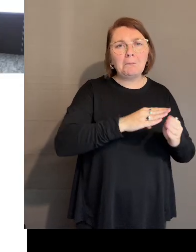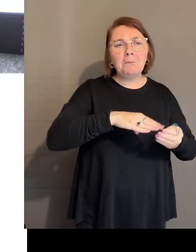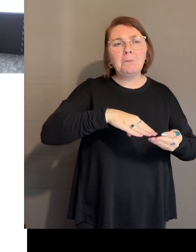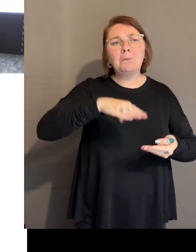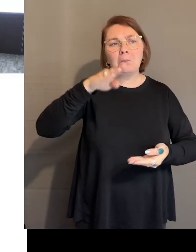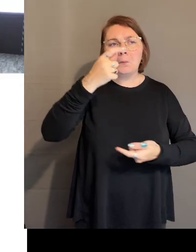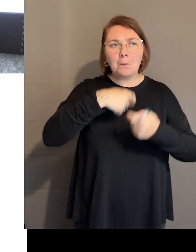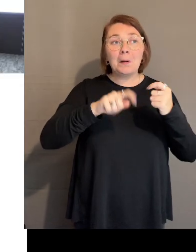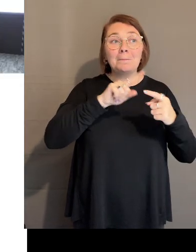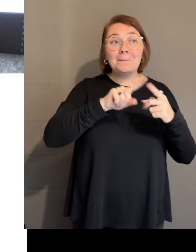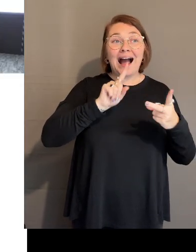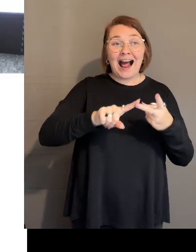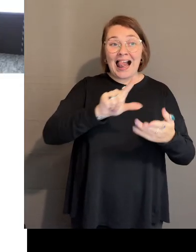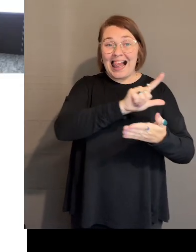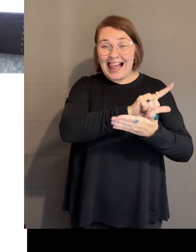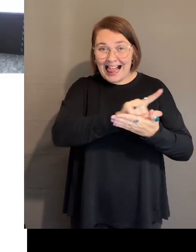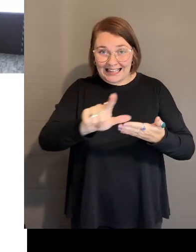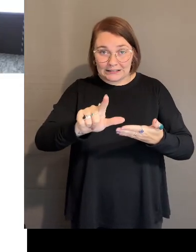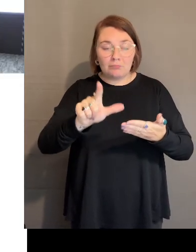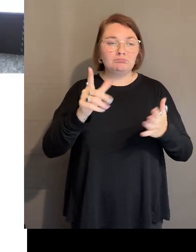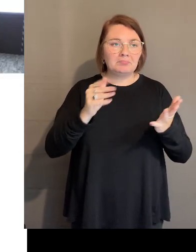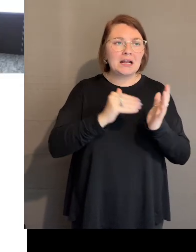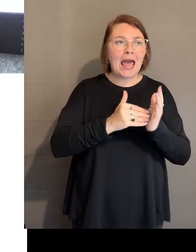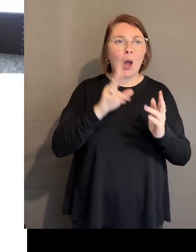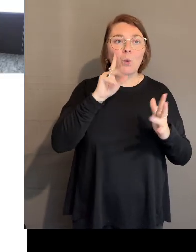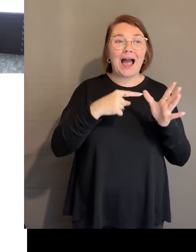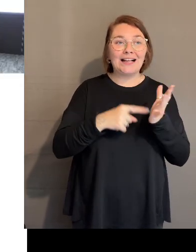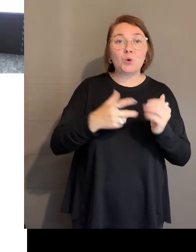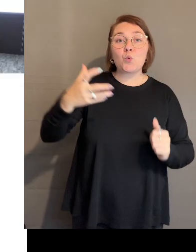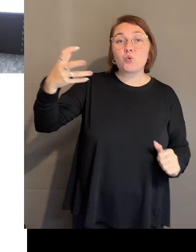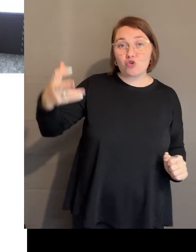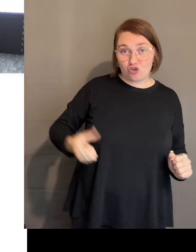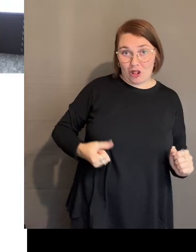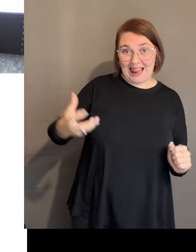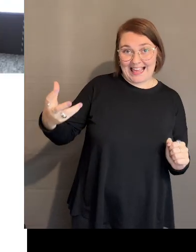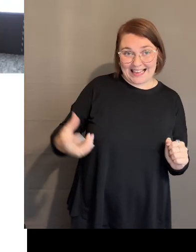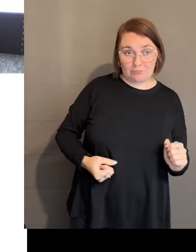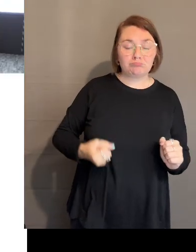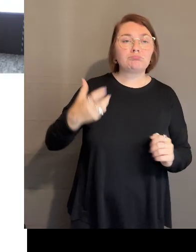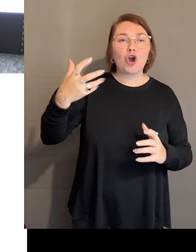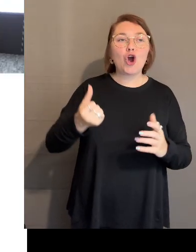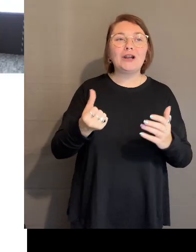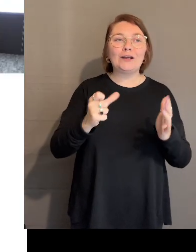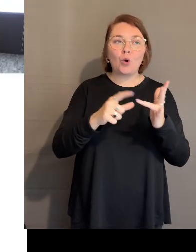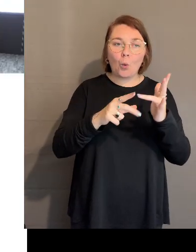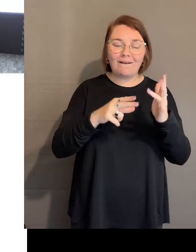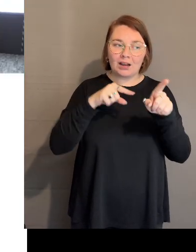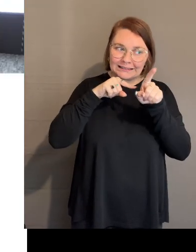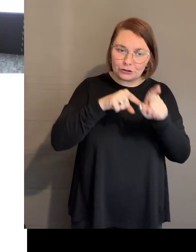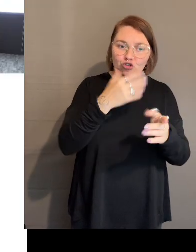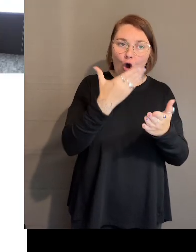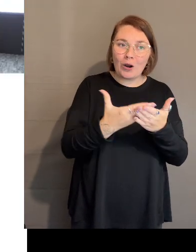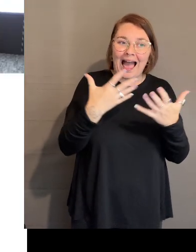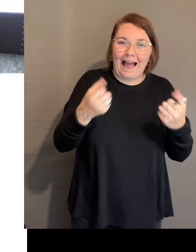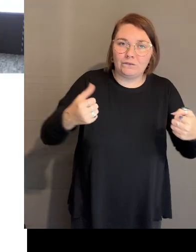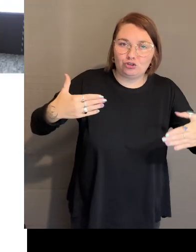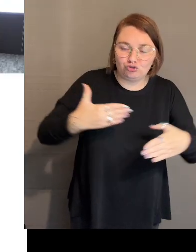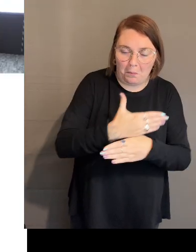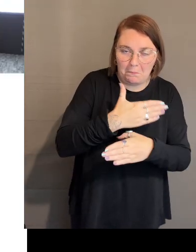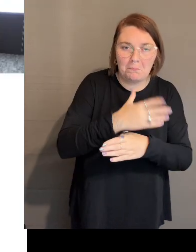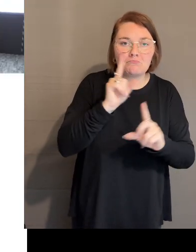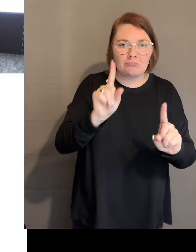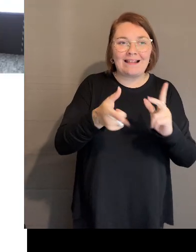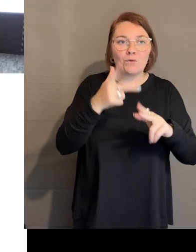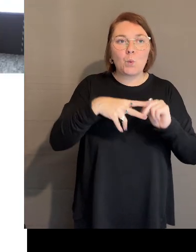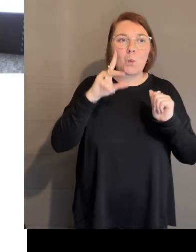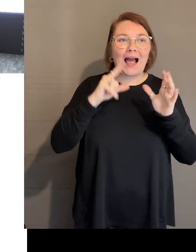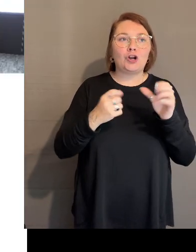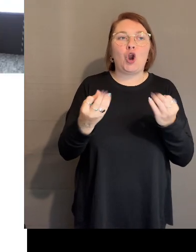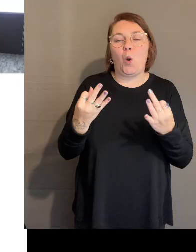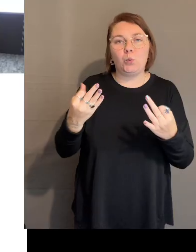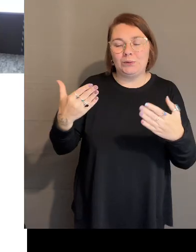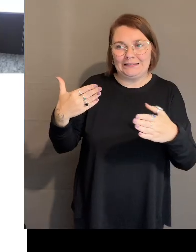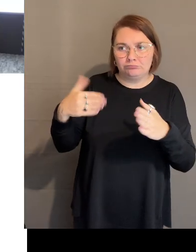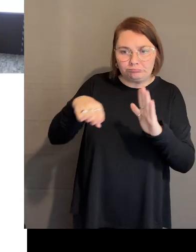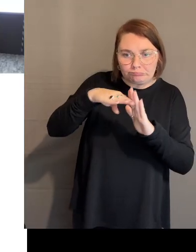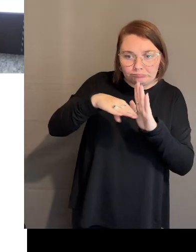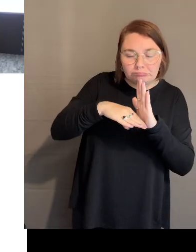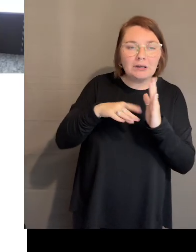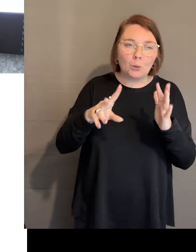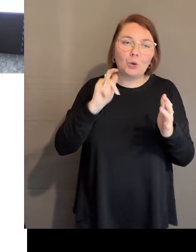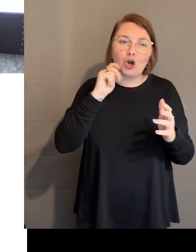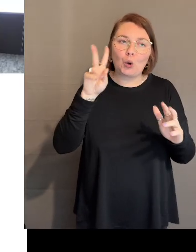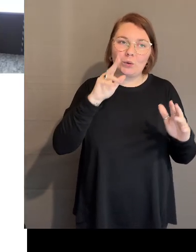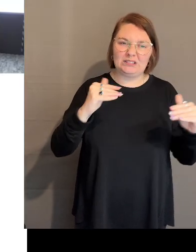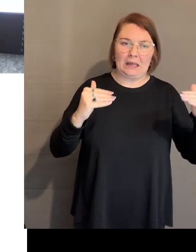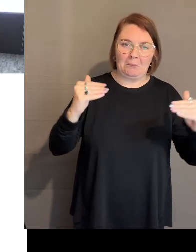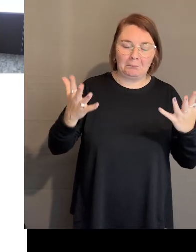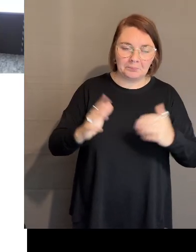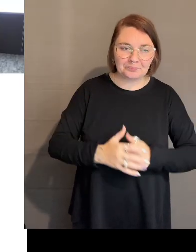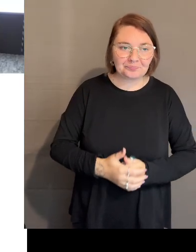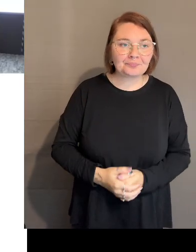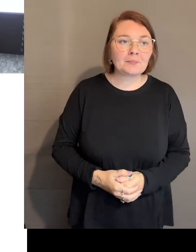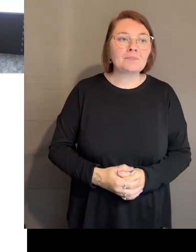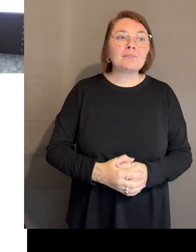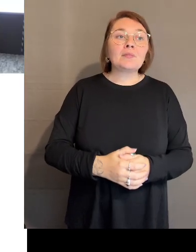In terms of employment. But if we move on and look on earnings, and this is earnings conditioned on having an employment, but if we were to look at this unconditional, it would look basically the same.